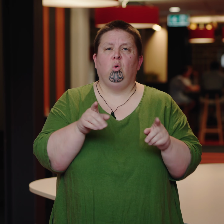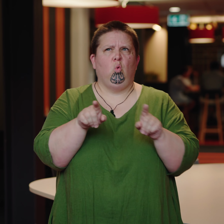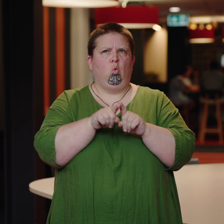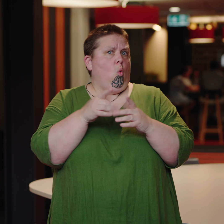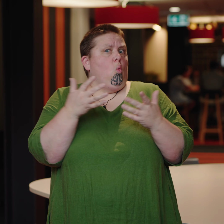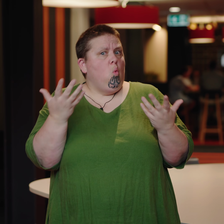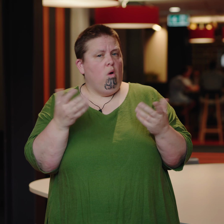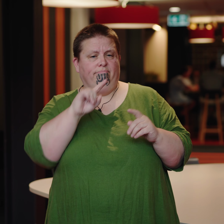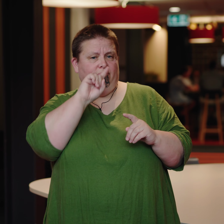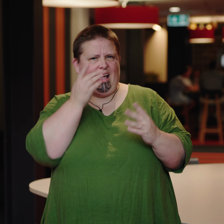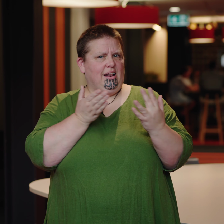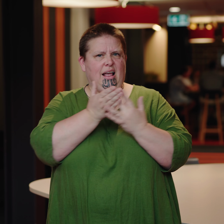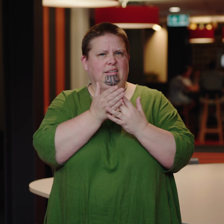able to access support services.